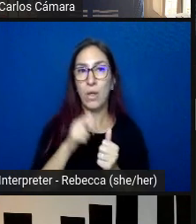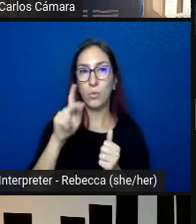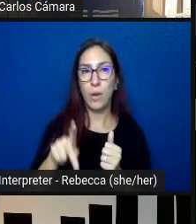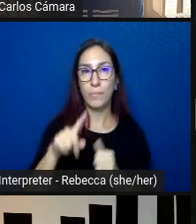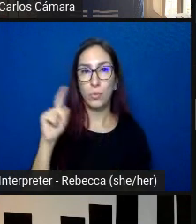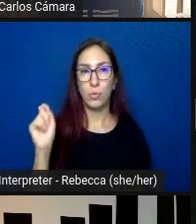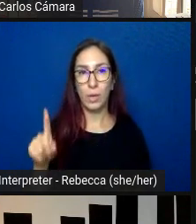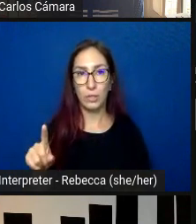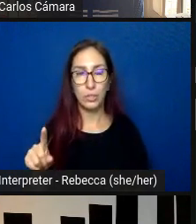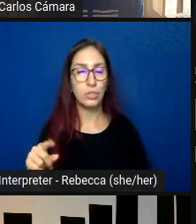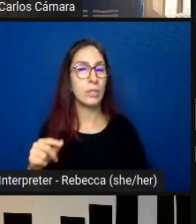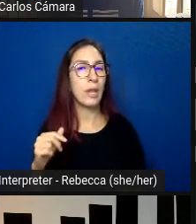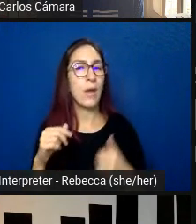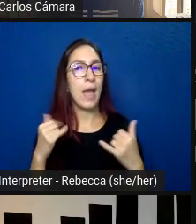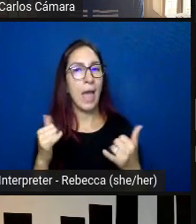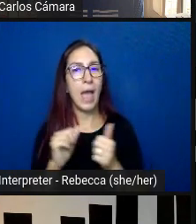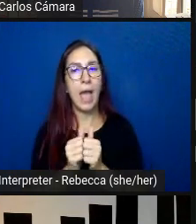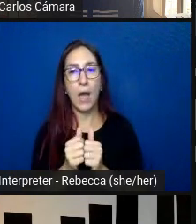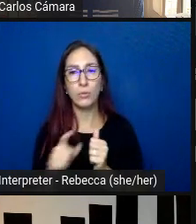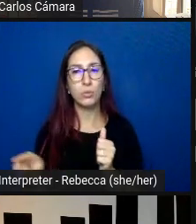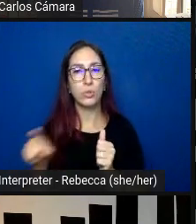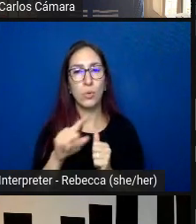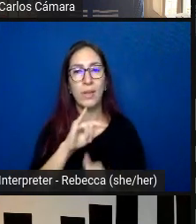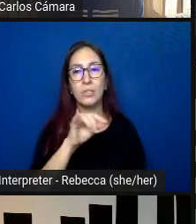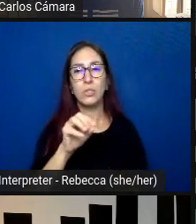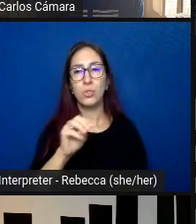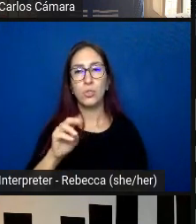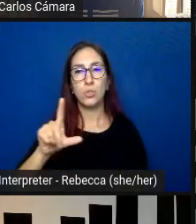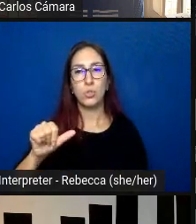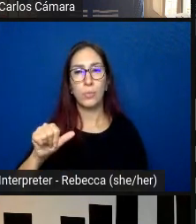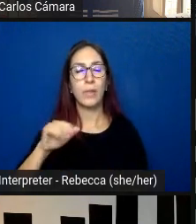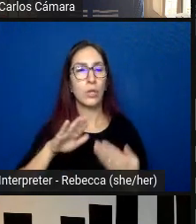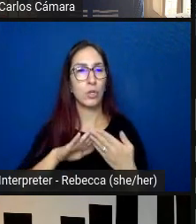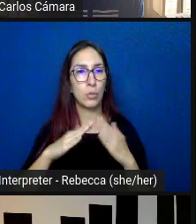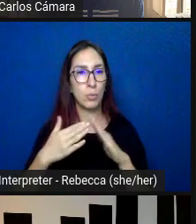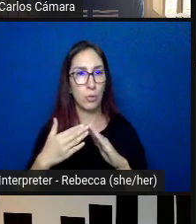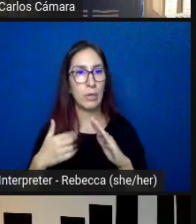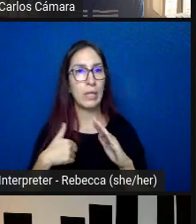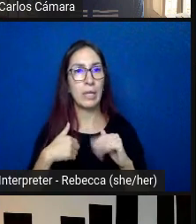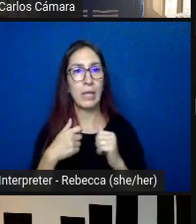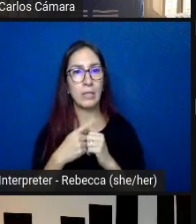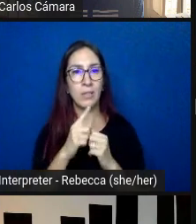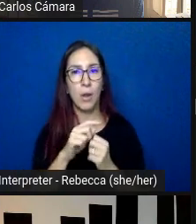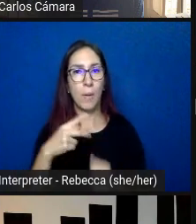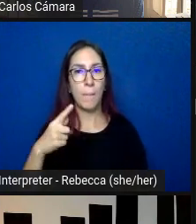As a Joomla community, I think there are still extensions, almost like our plugin repository with WordPress.